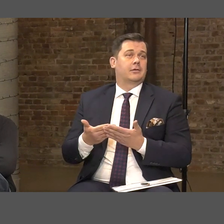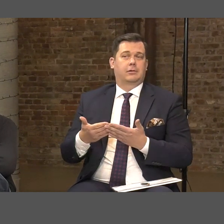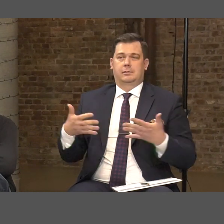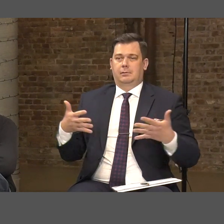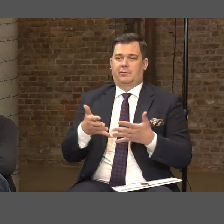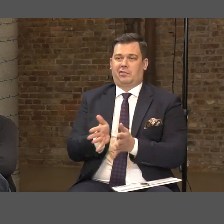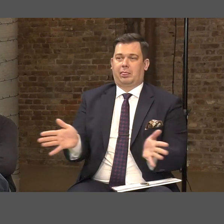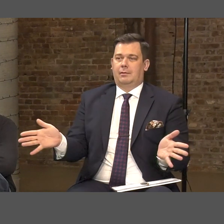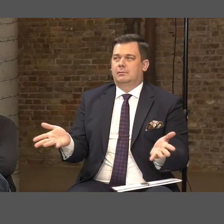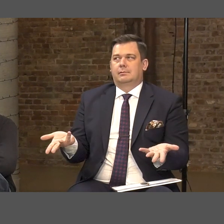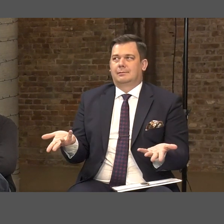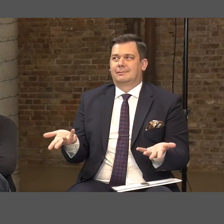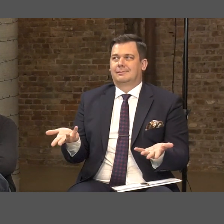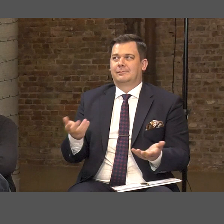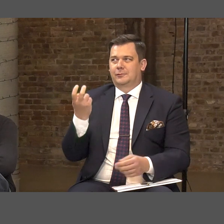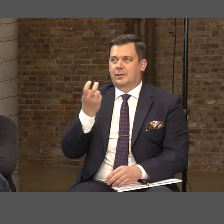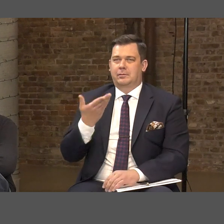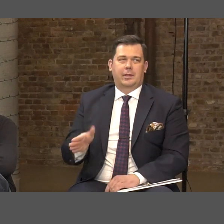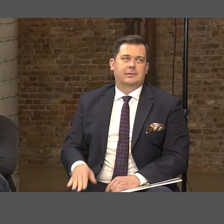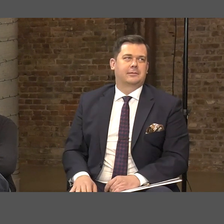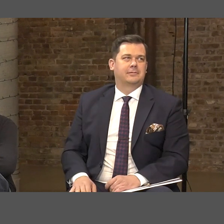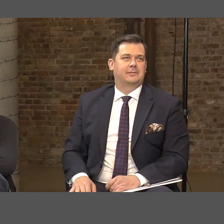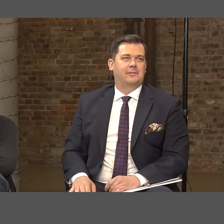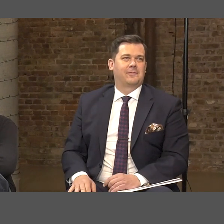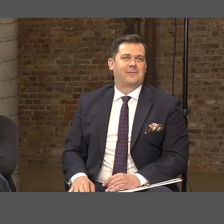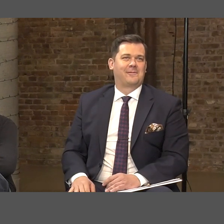Why? Why is it being pulled apart? Very curious.